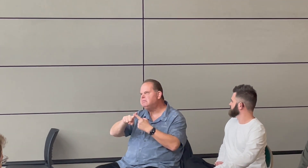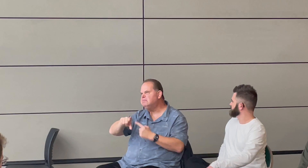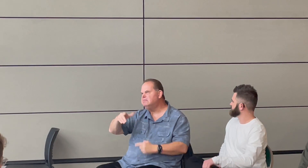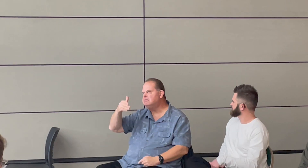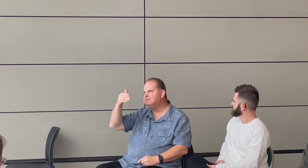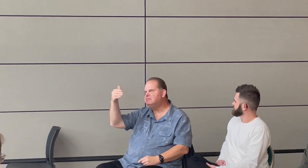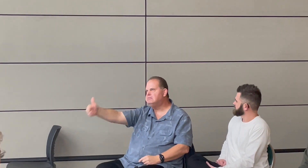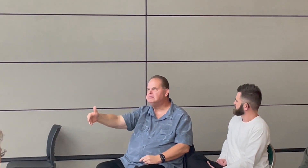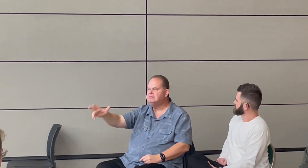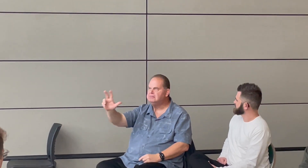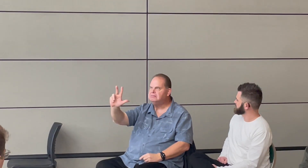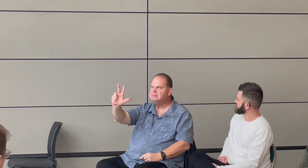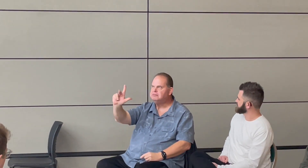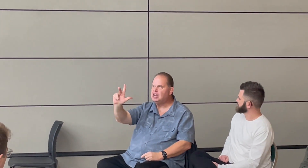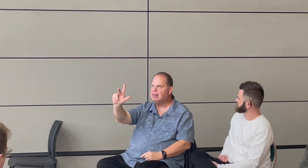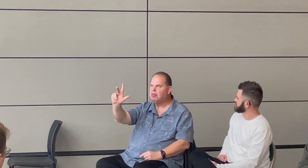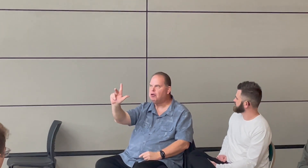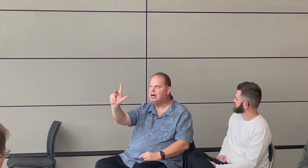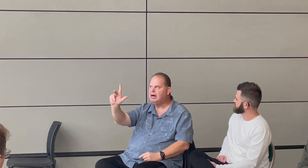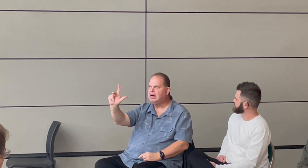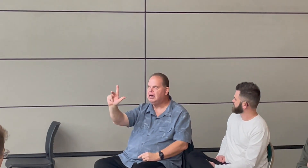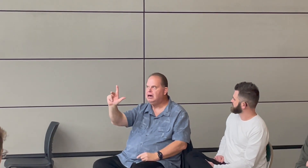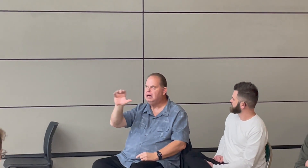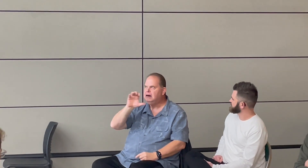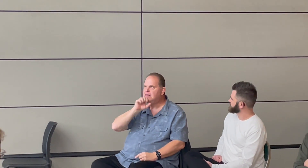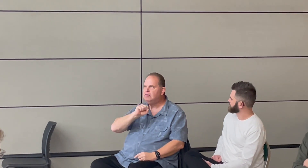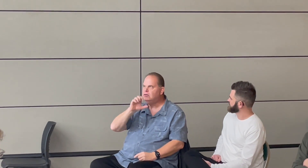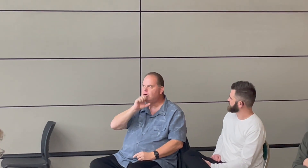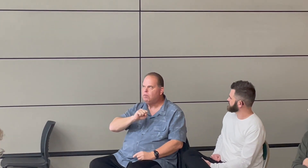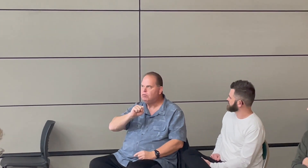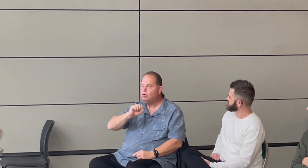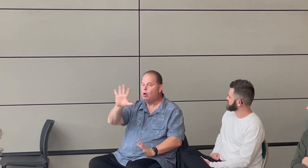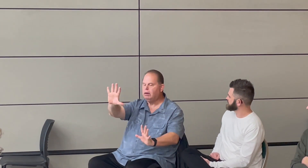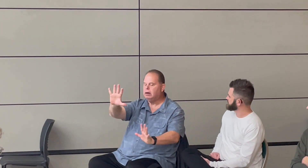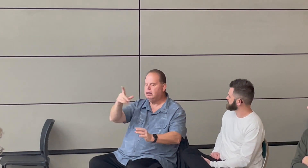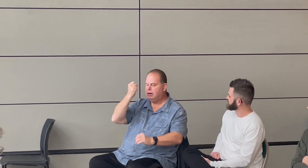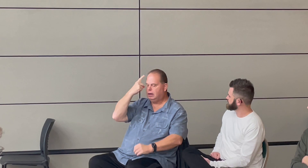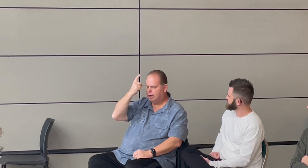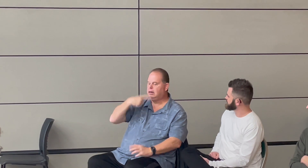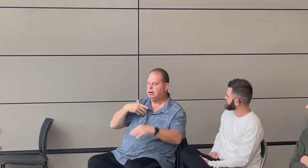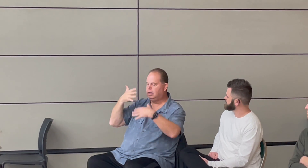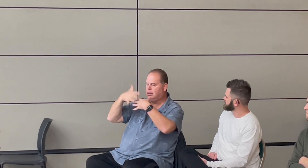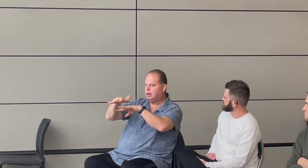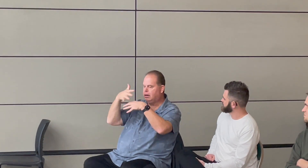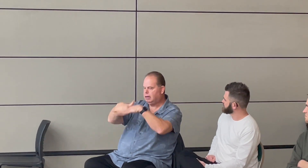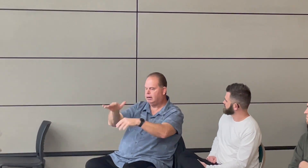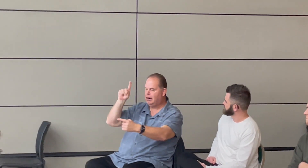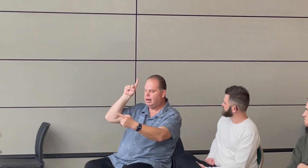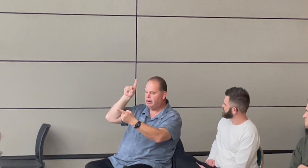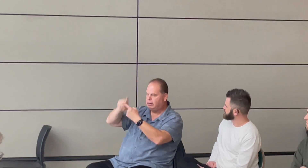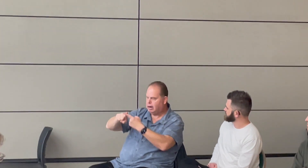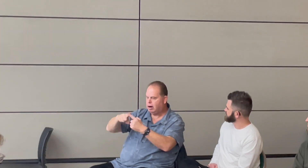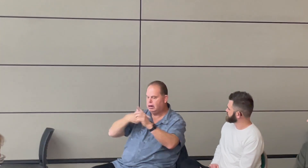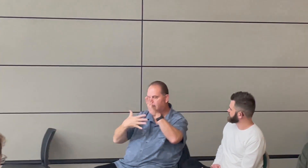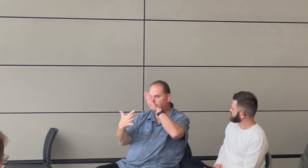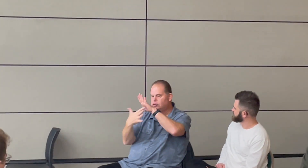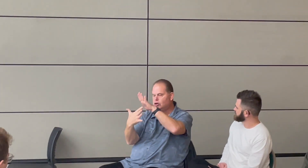for sure uh later maybe when I was about 23 years old oh actually let me tell you when I was in the